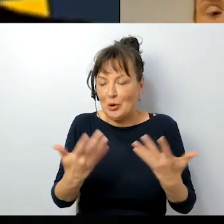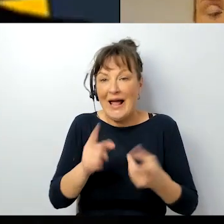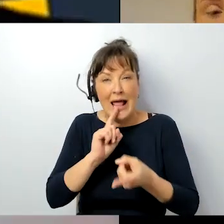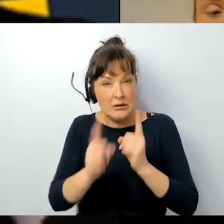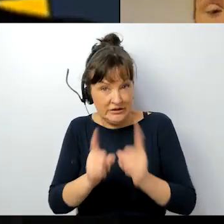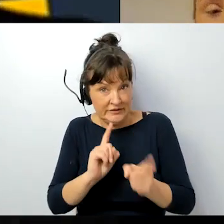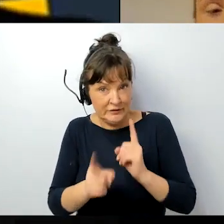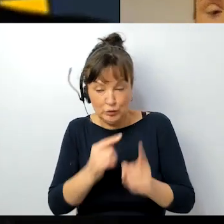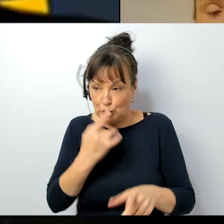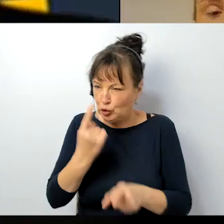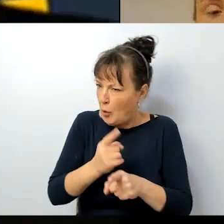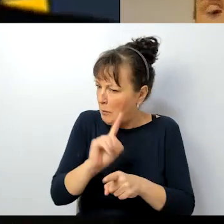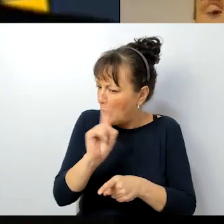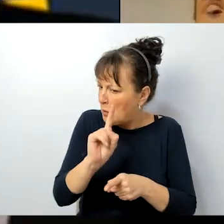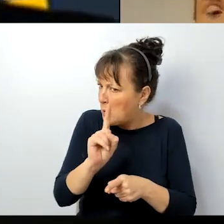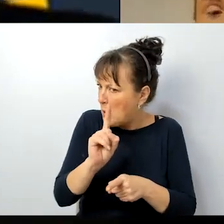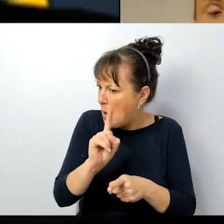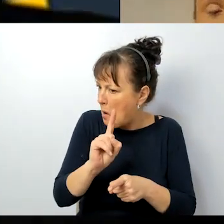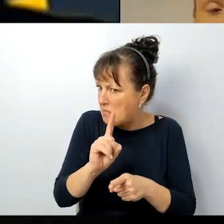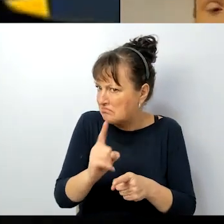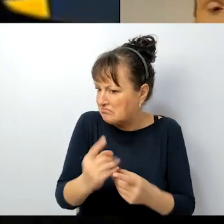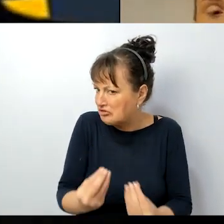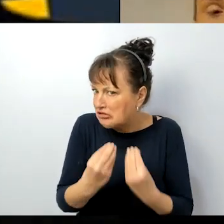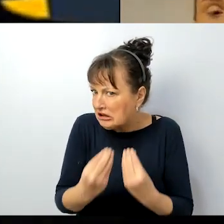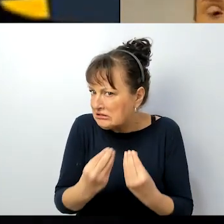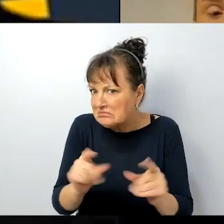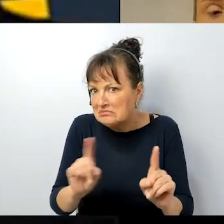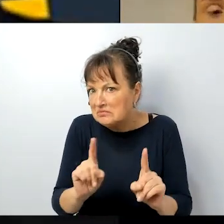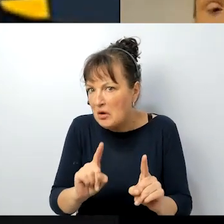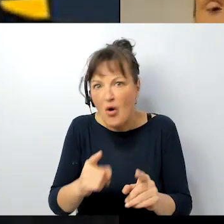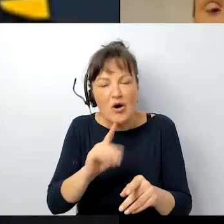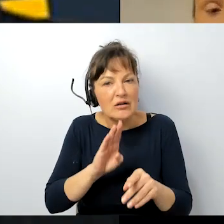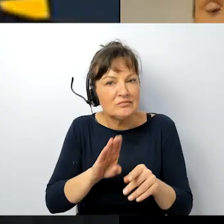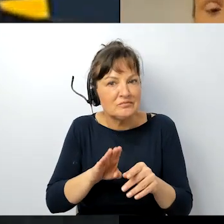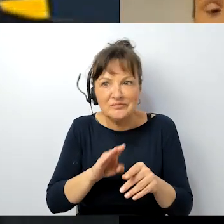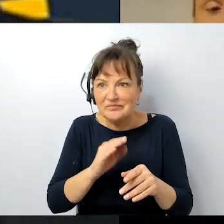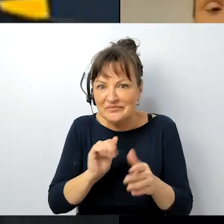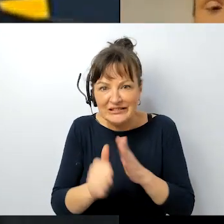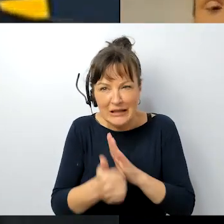would be doing when I started my apprenticeship. So then at my interview we talked about that,